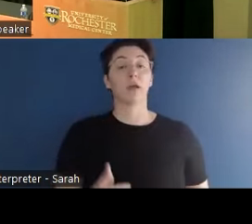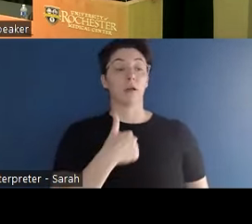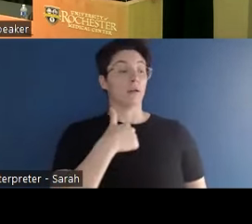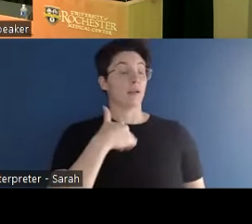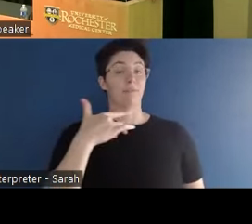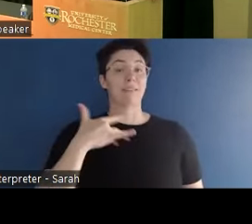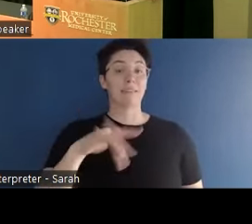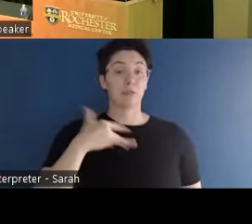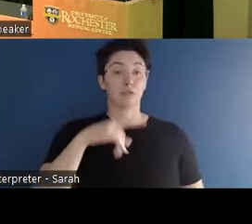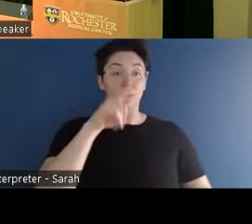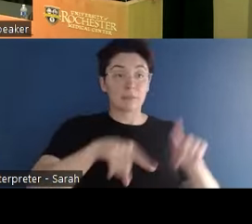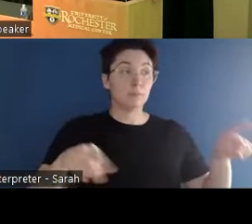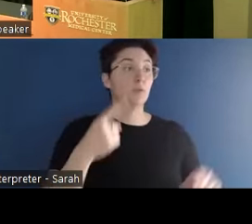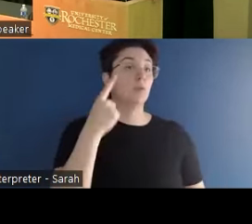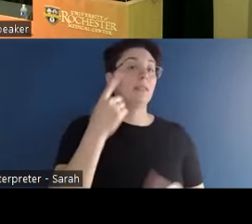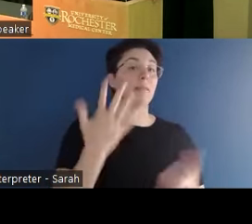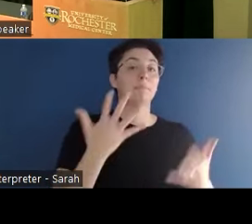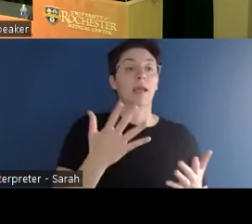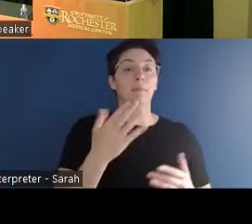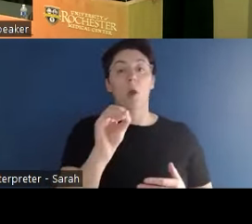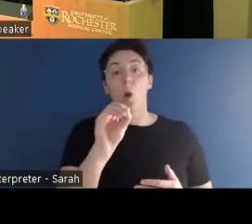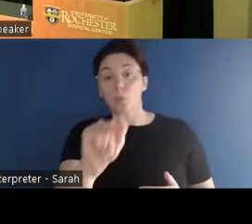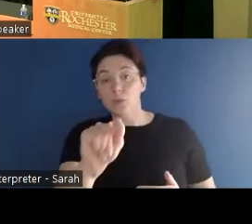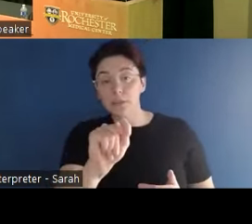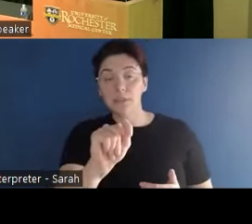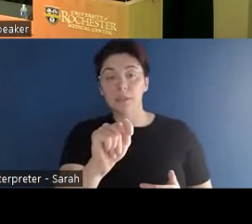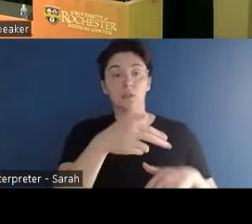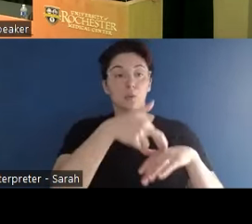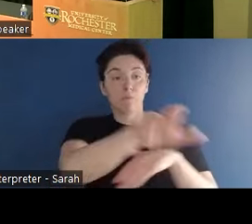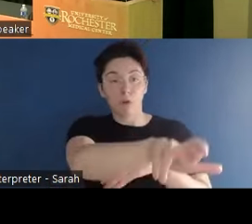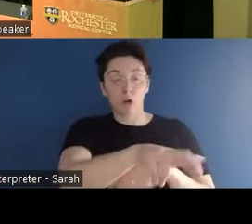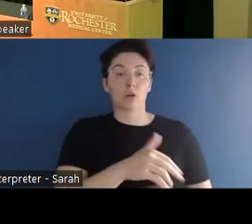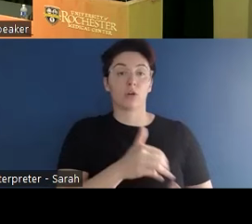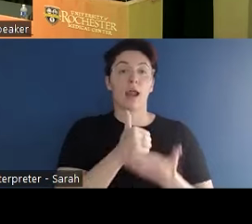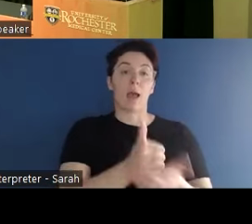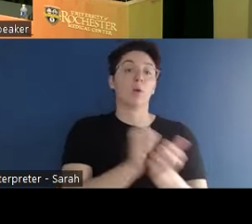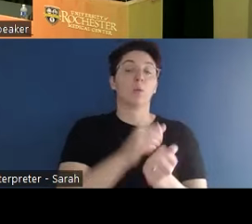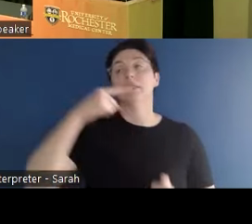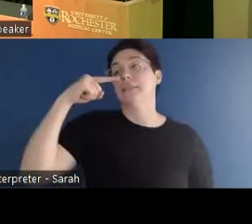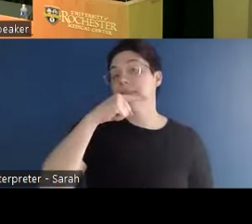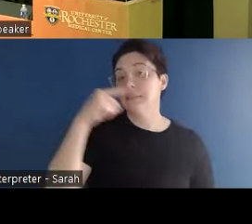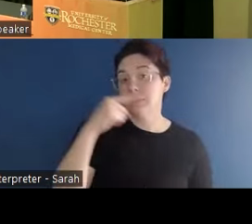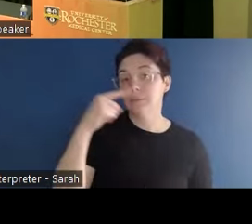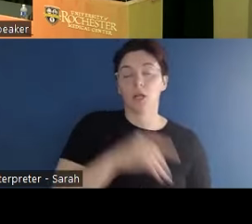about an occupational therapy referral for you know helping with teeth brushing or going to the